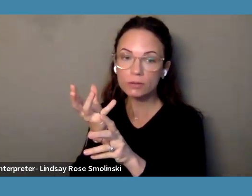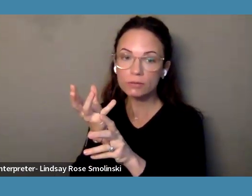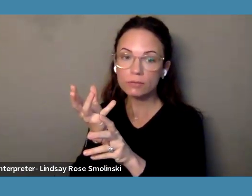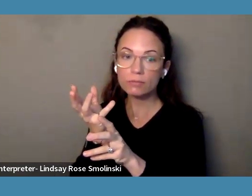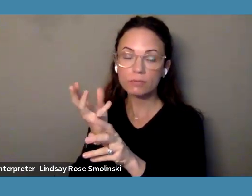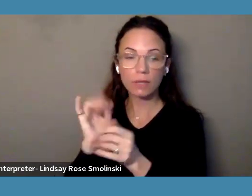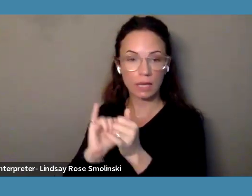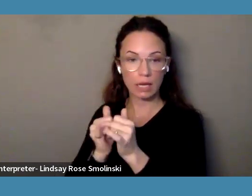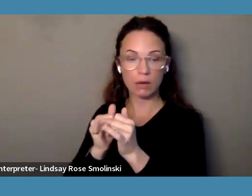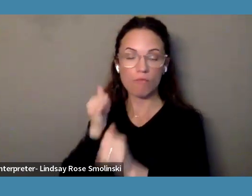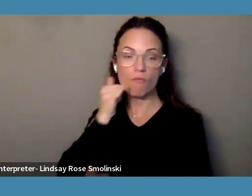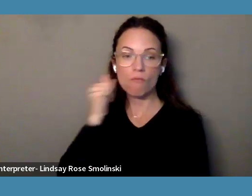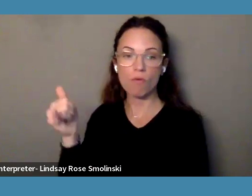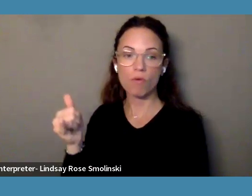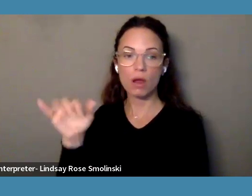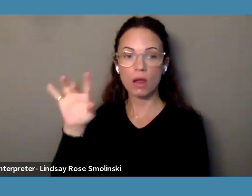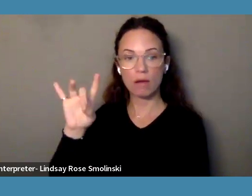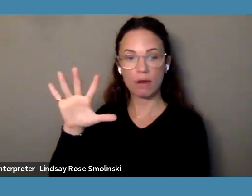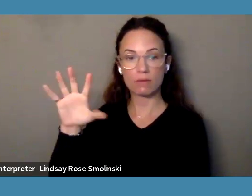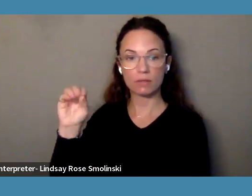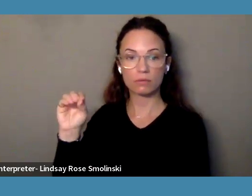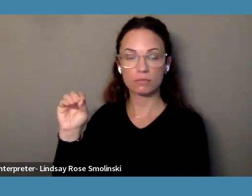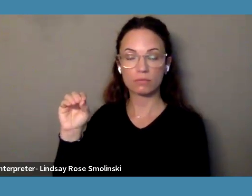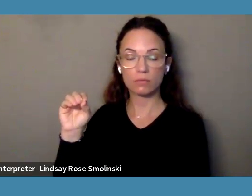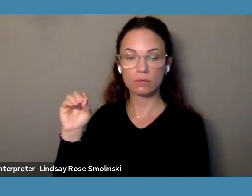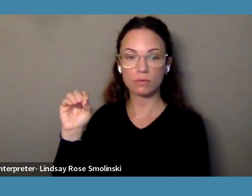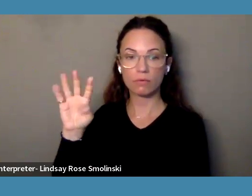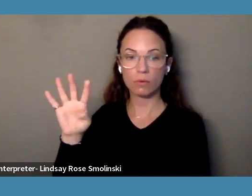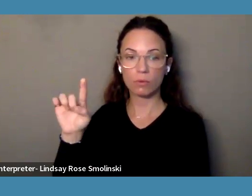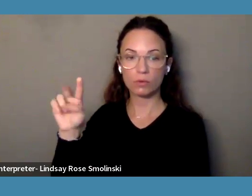at their telephone number at (850) 412-3649